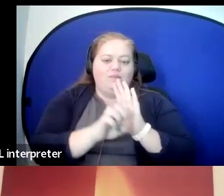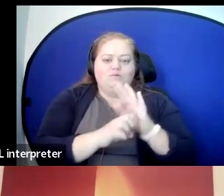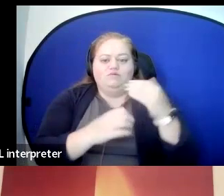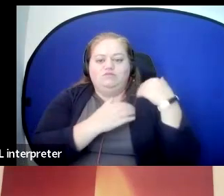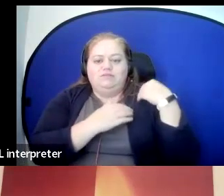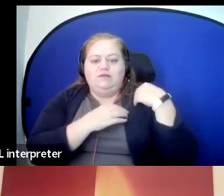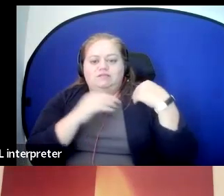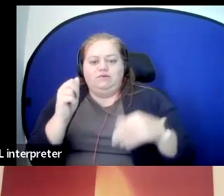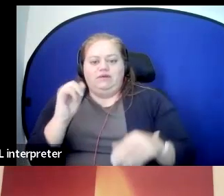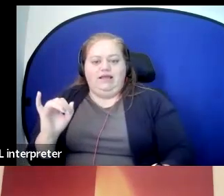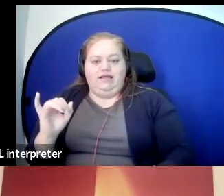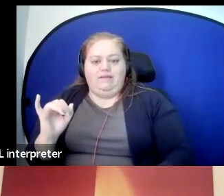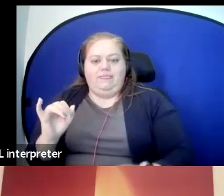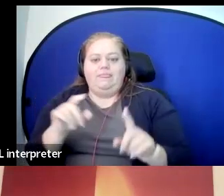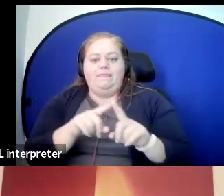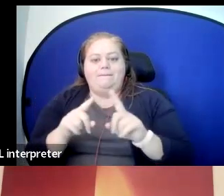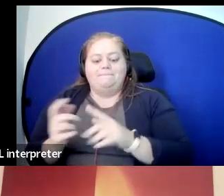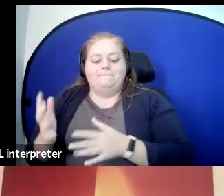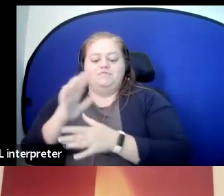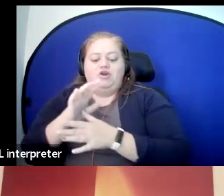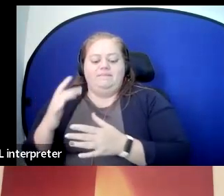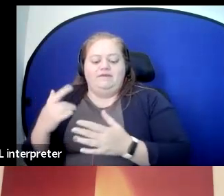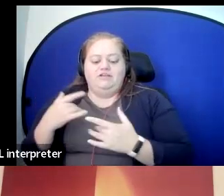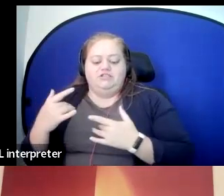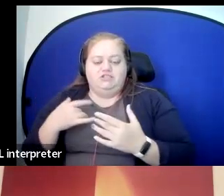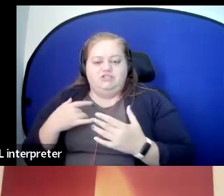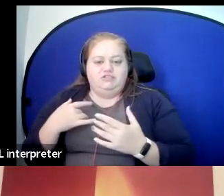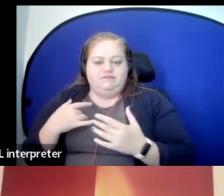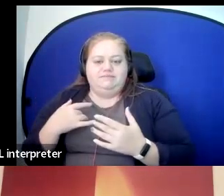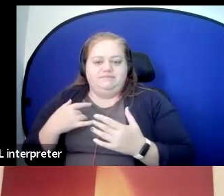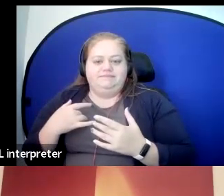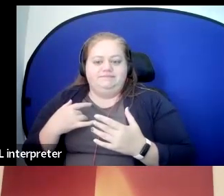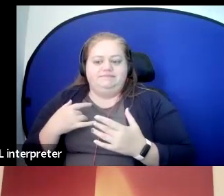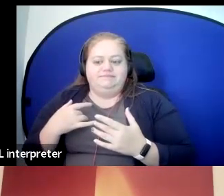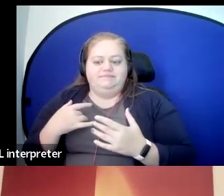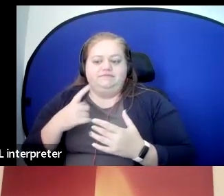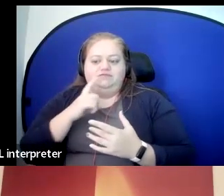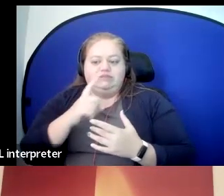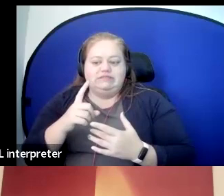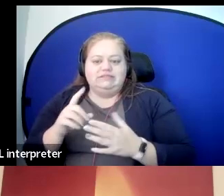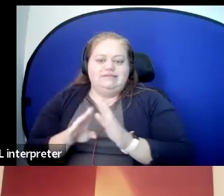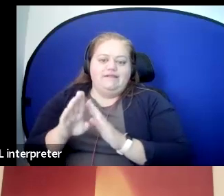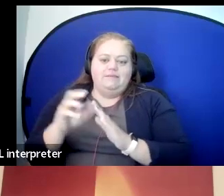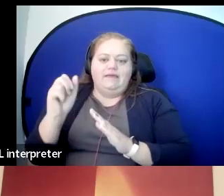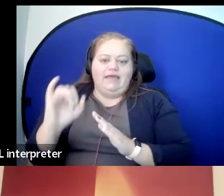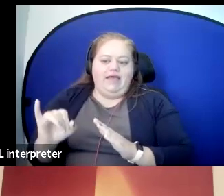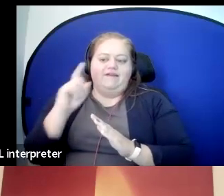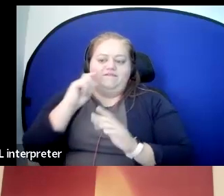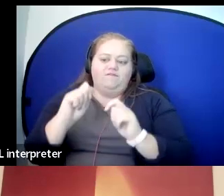as a primary concern and to develop AI that works for everyone and to make sure